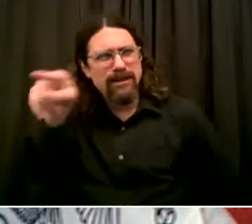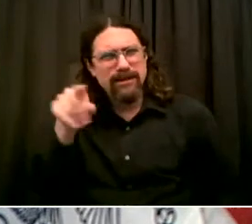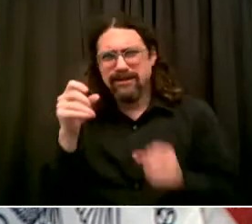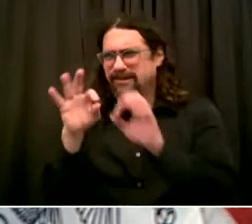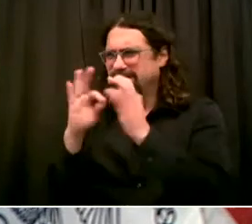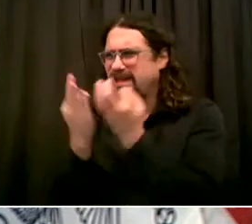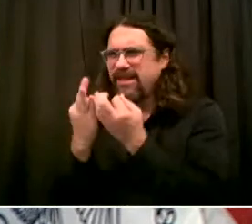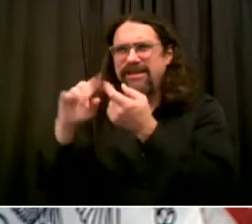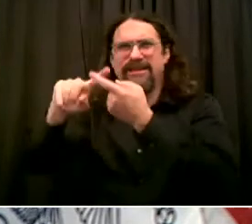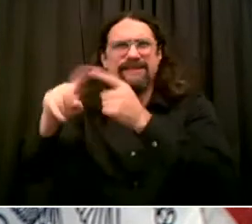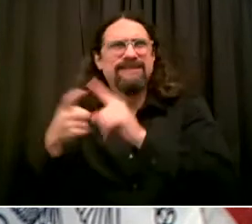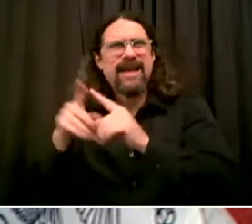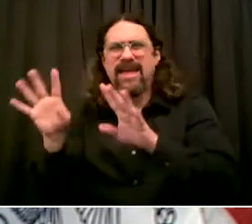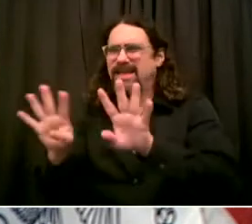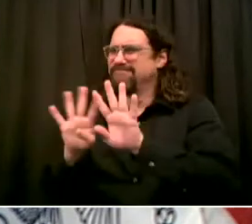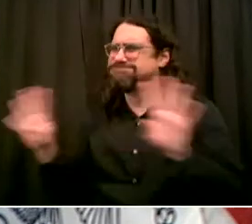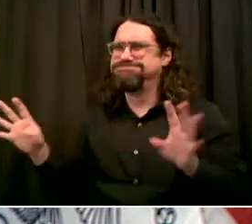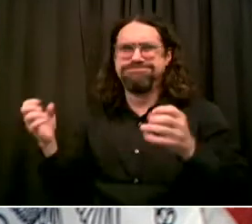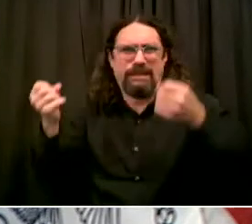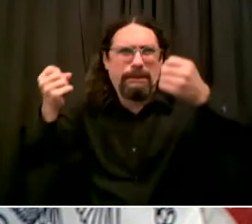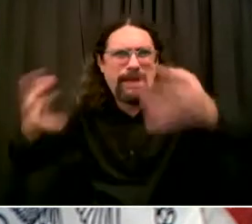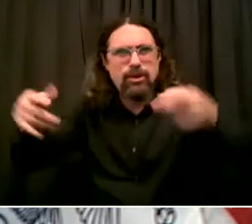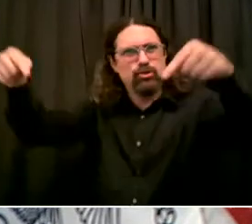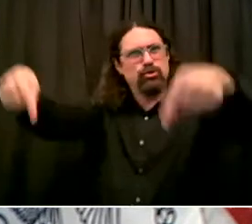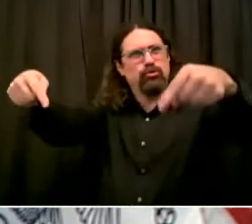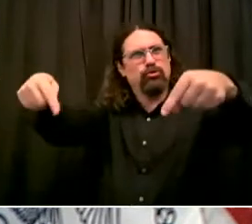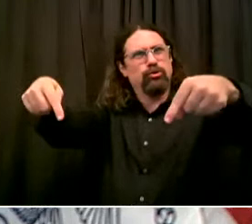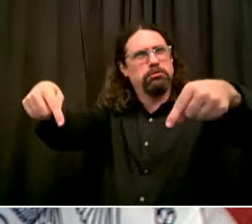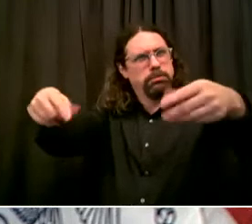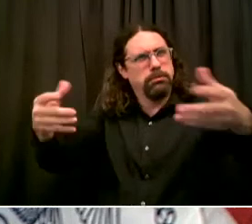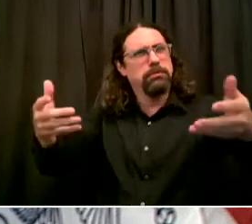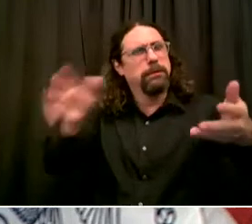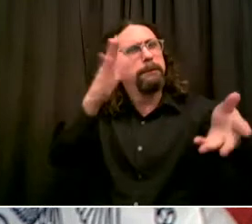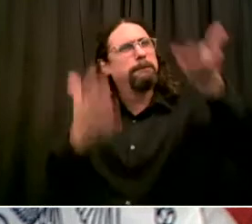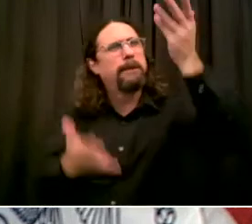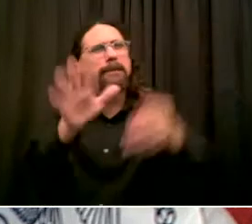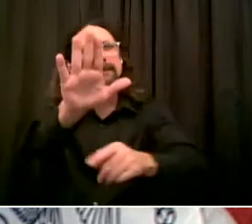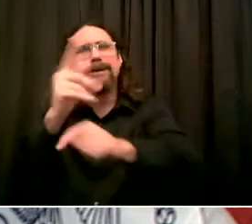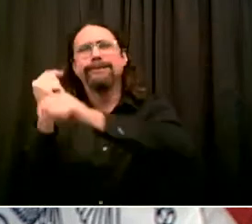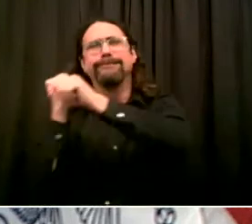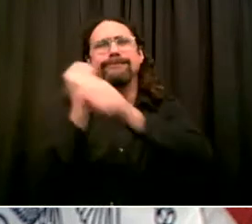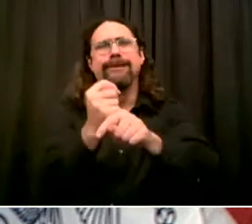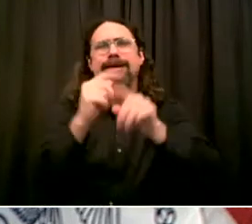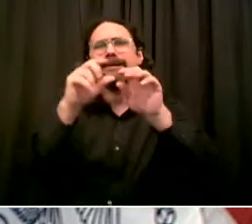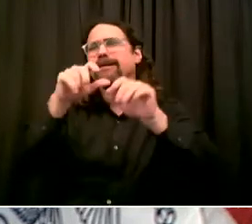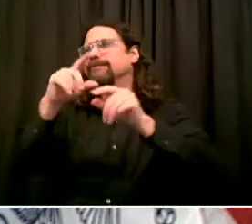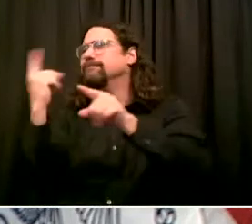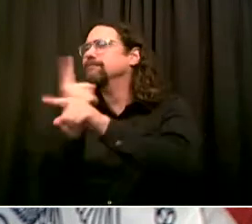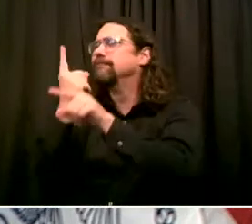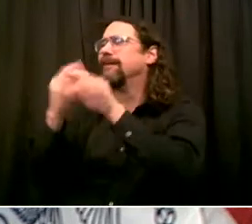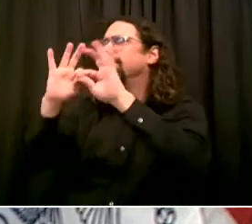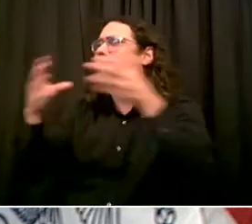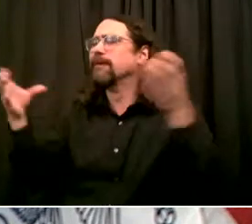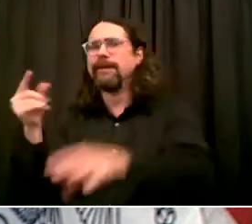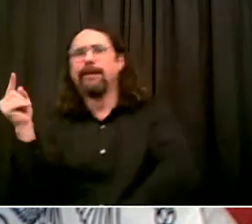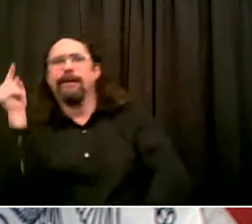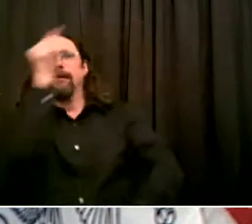RIGHT HERE. THE PEOPLE,E,Y OUR FRIEND, YOUR FAMILY RIGHT HERE.